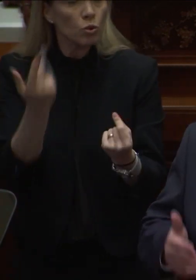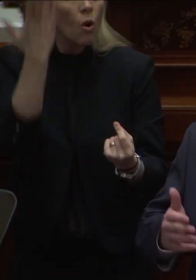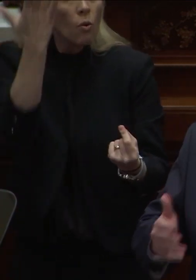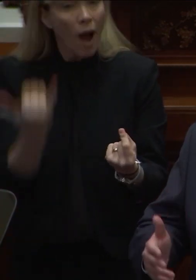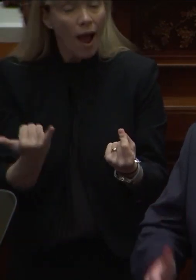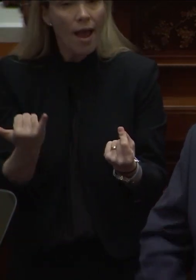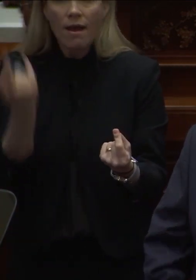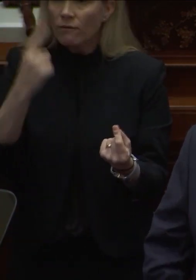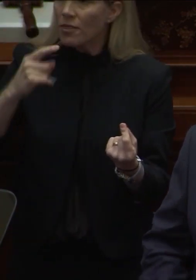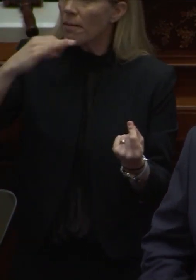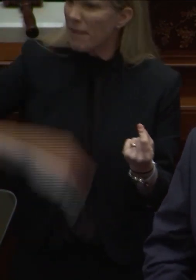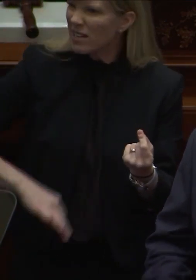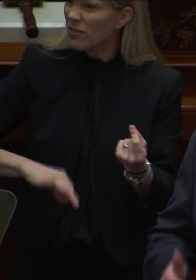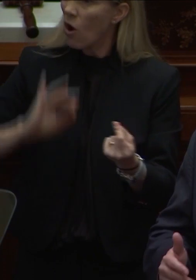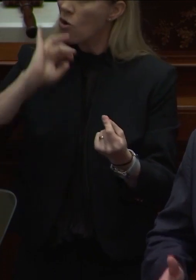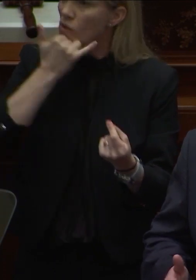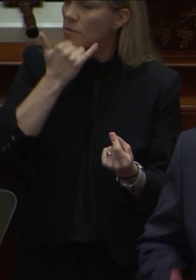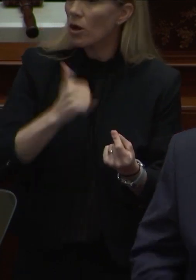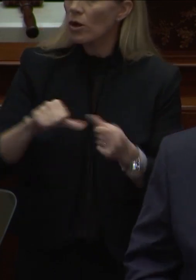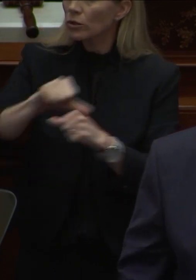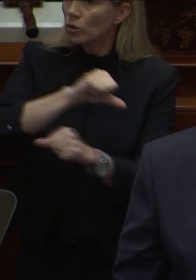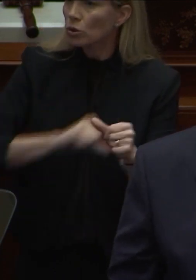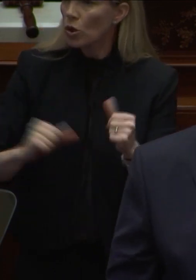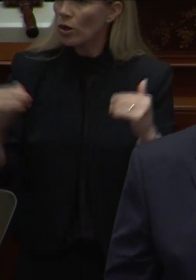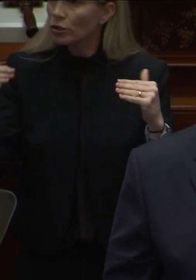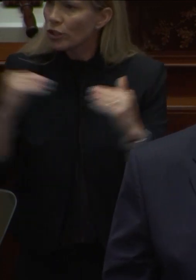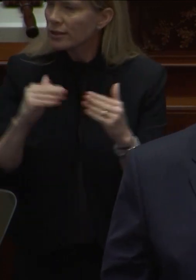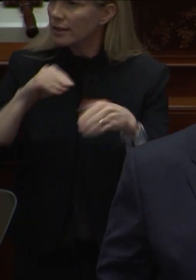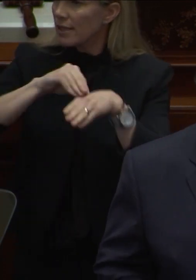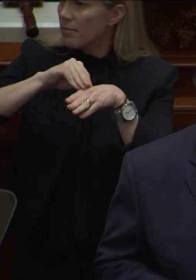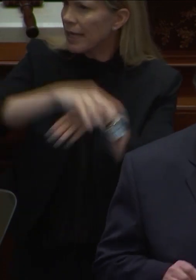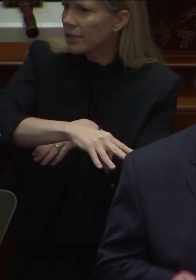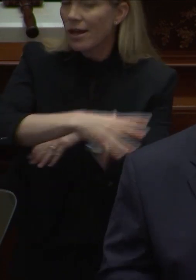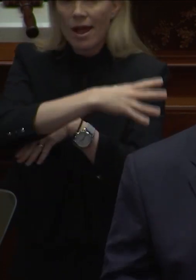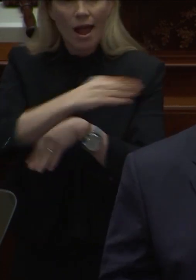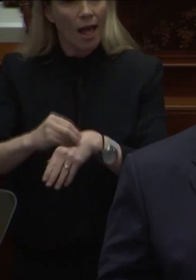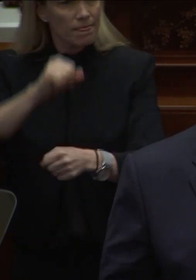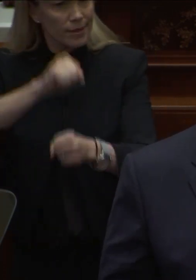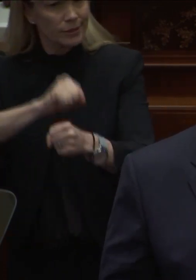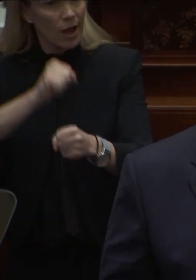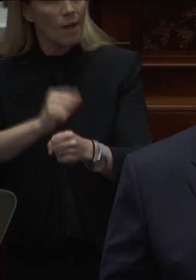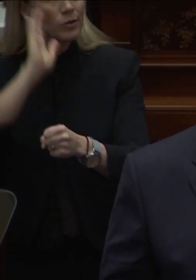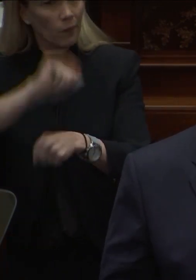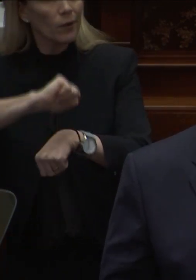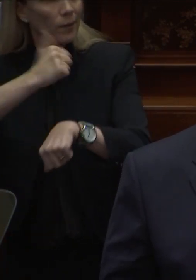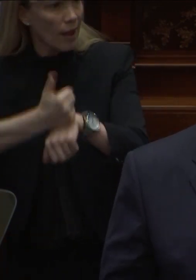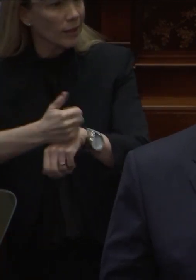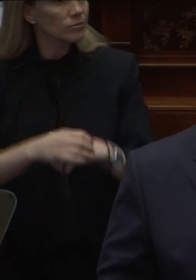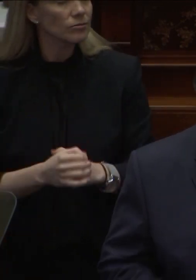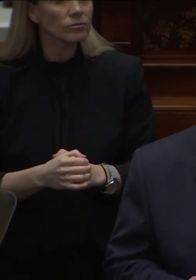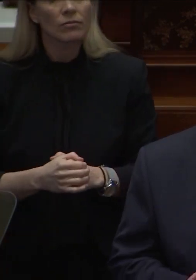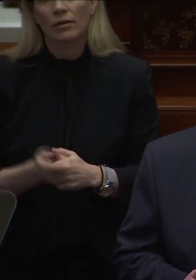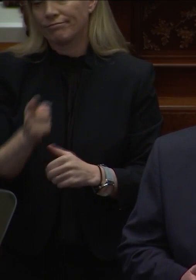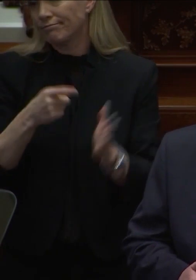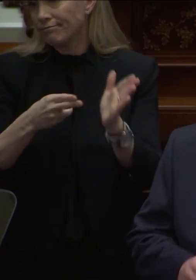I THINK WE SHOULD TAKE THIS ACTION FOR OUR STATE BECAUSE OF THE BENEFICIAL CRIMINAL AND SOCIAL JUSTICE IMPLICATIONS AND